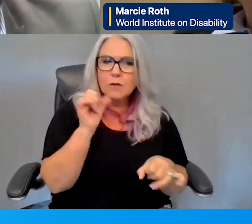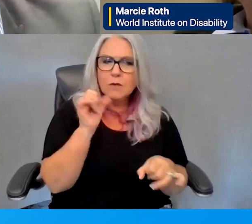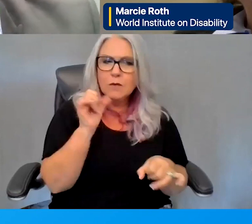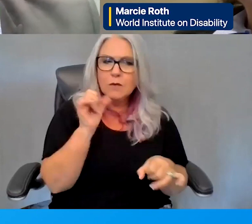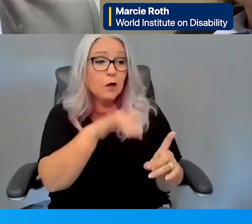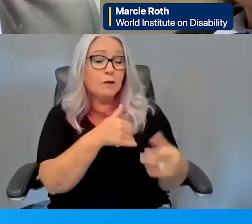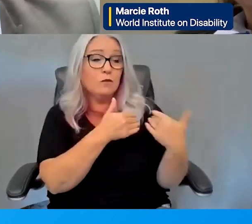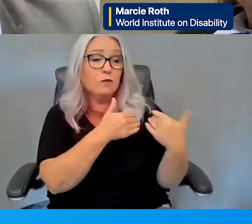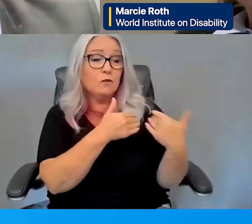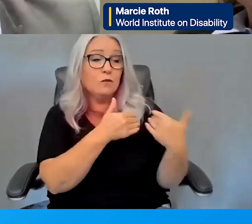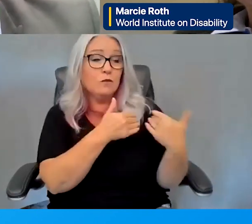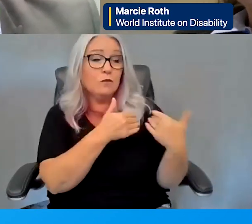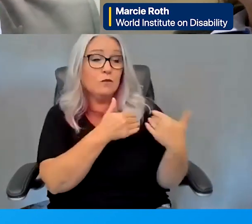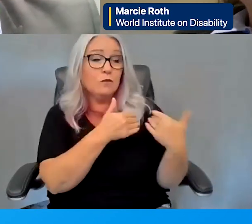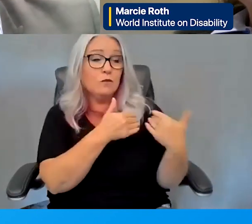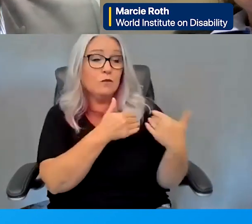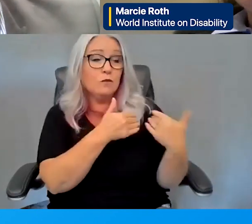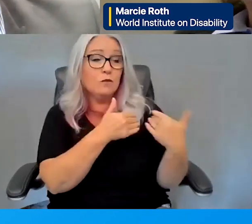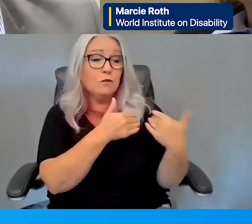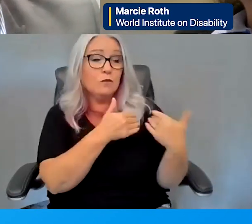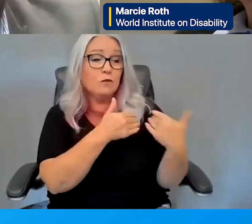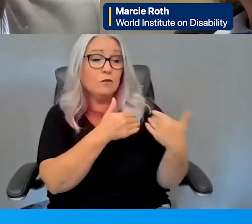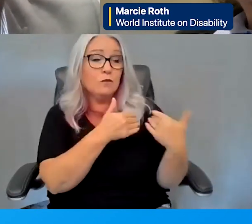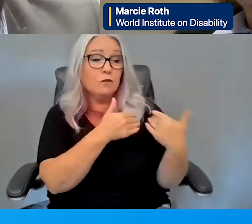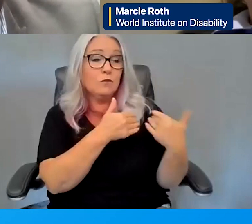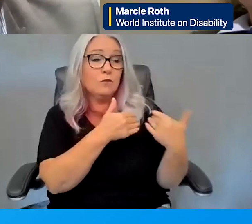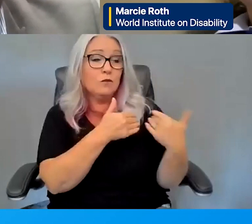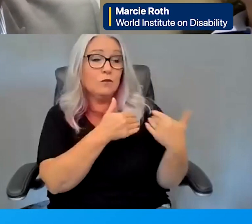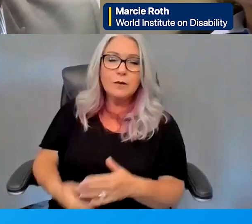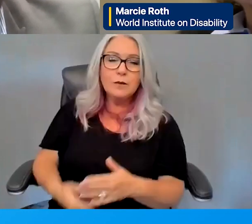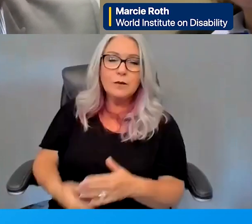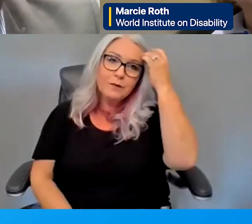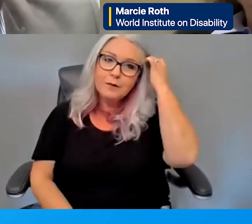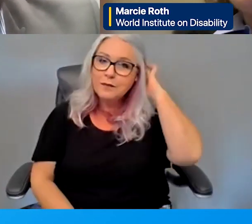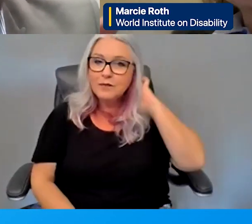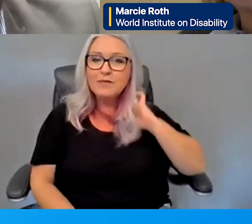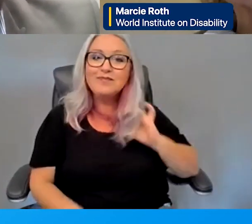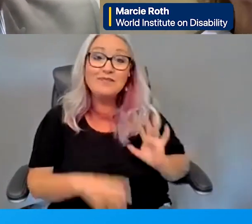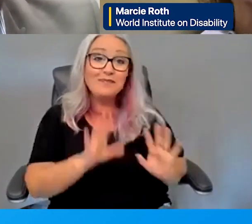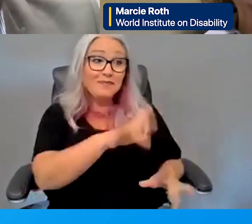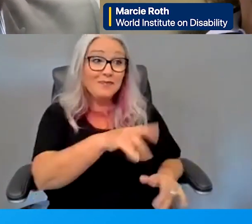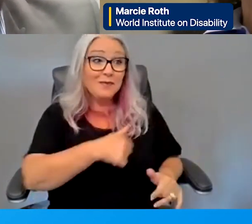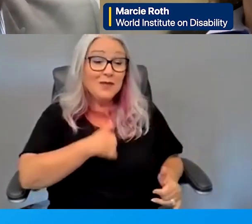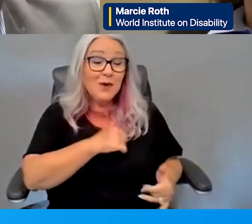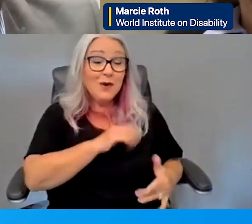great point. And I. Oh, sorry, I think I was supposed to tell you